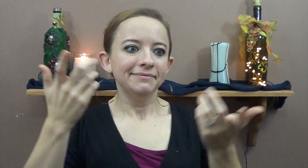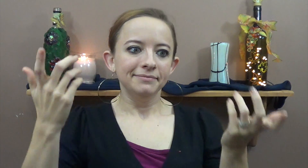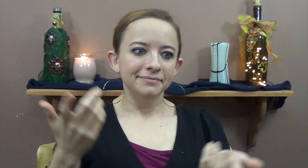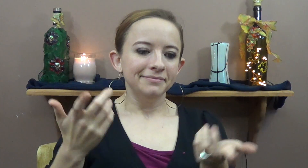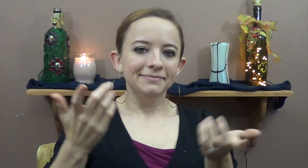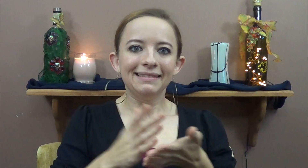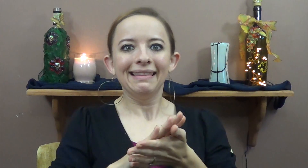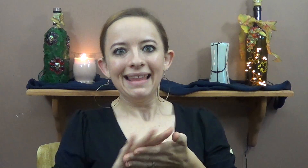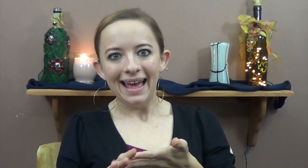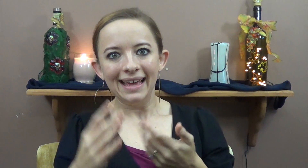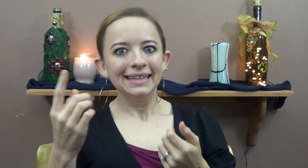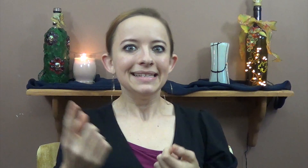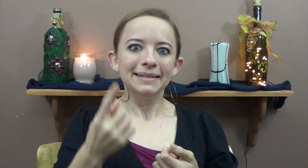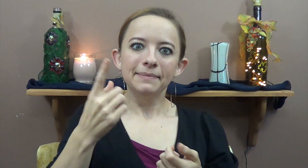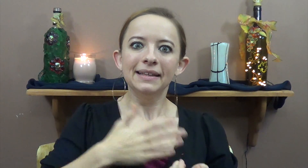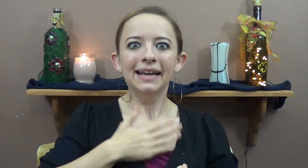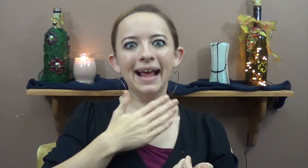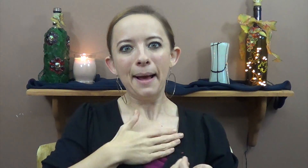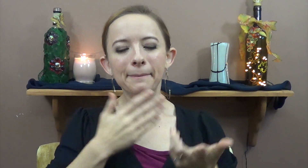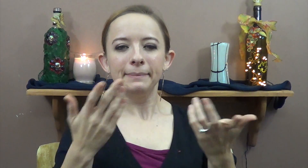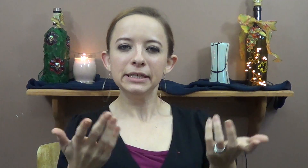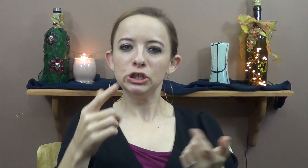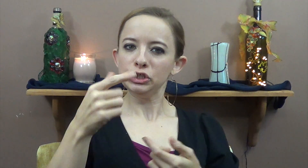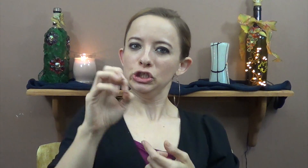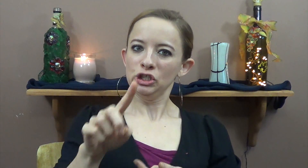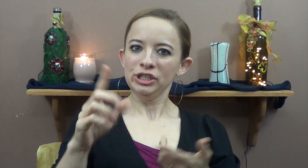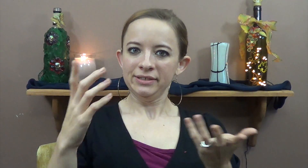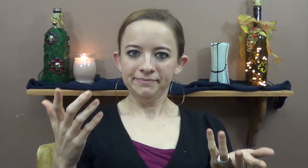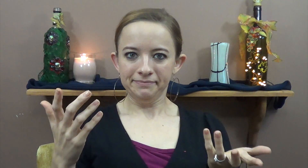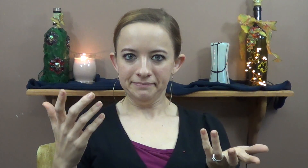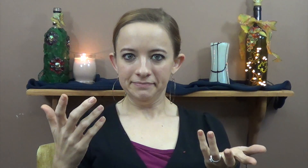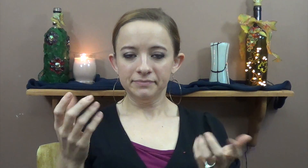Good meaning something is nice or happy or